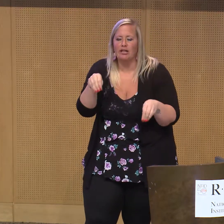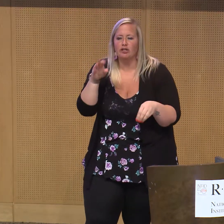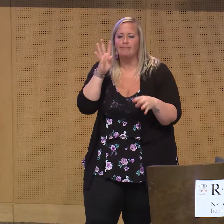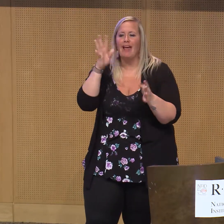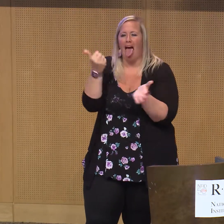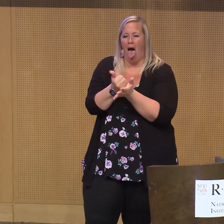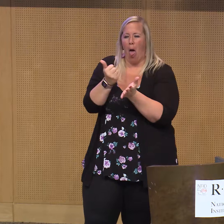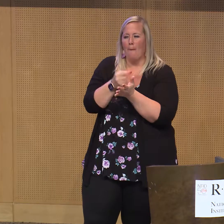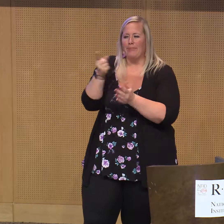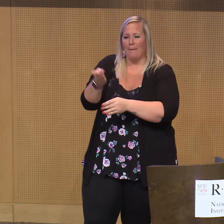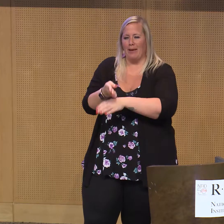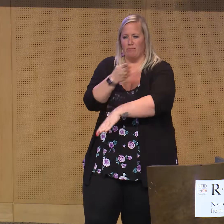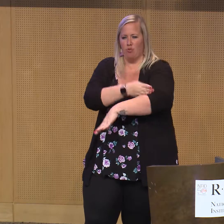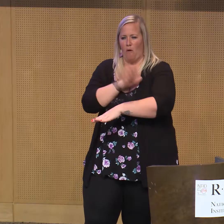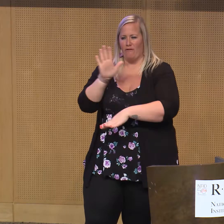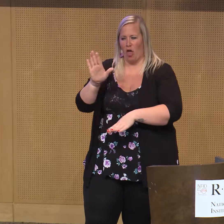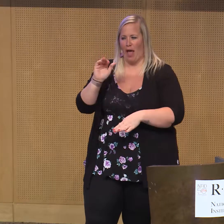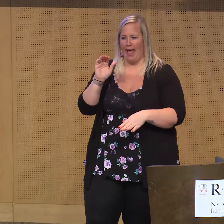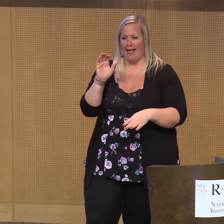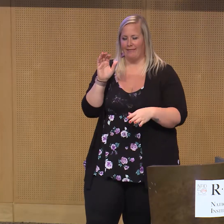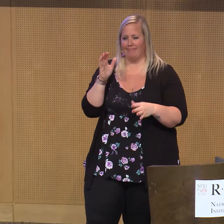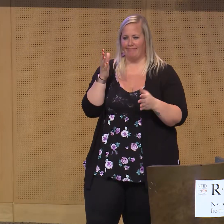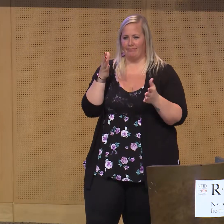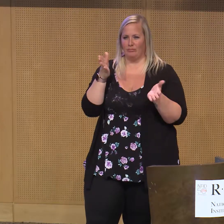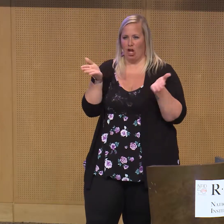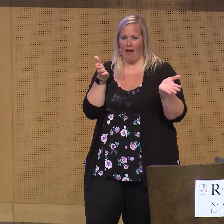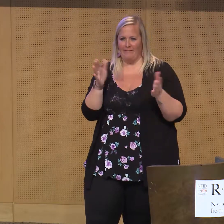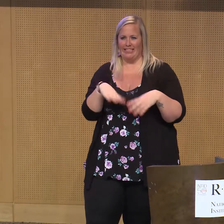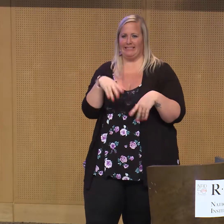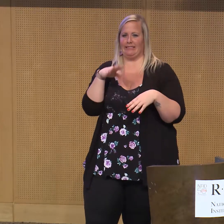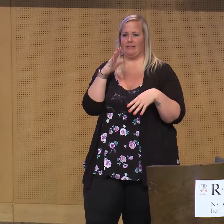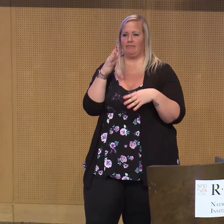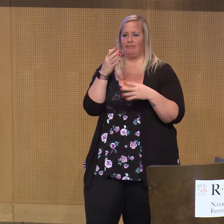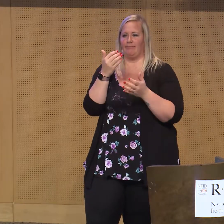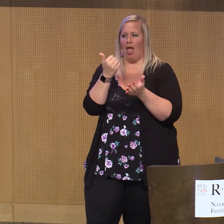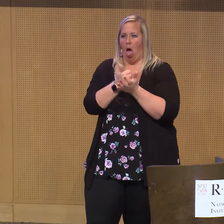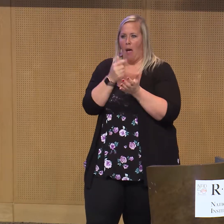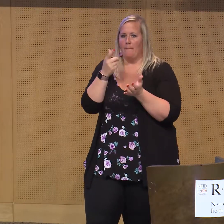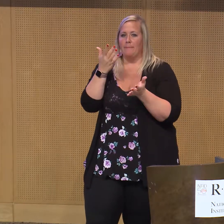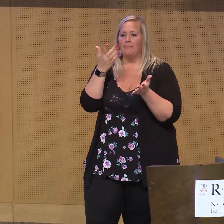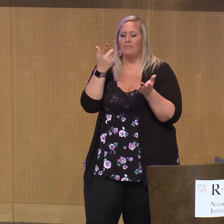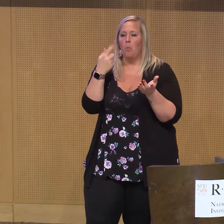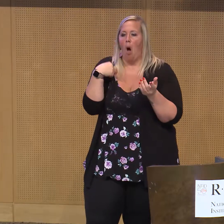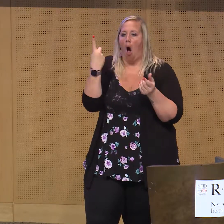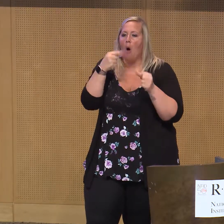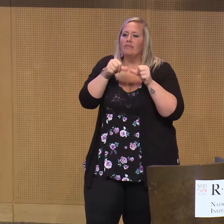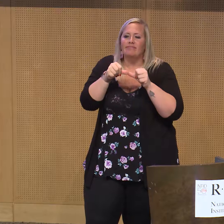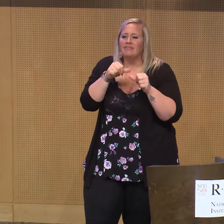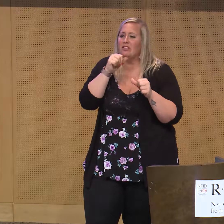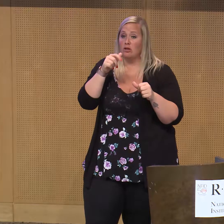or new installation requests," and that helps our client better utilize their services and their manpower.